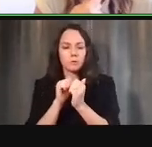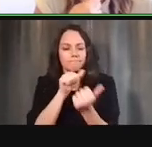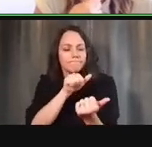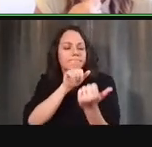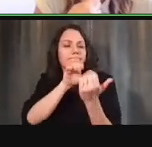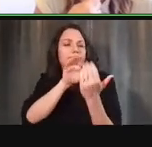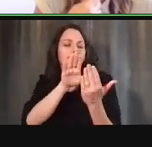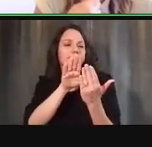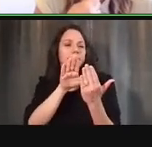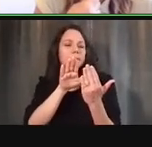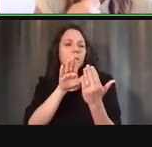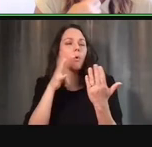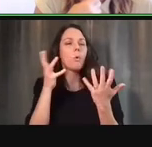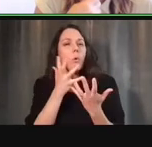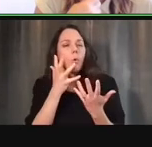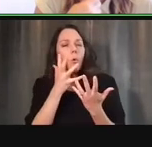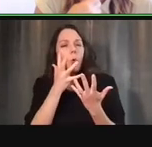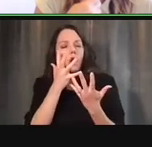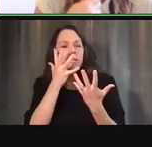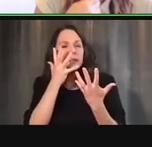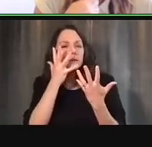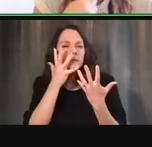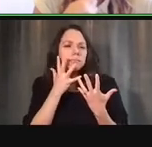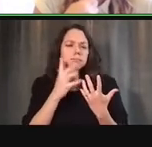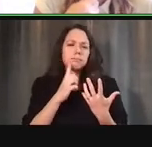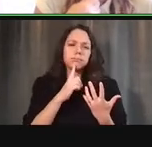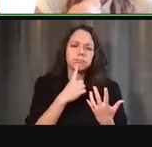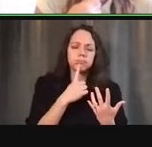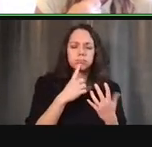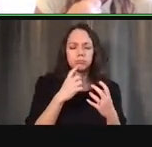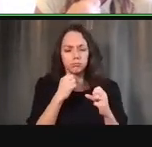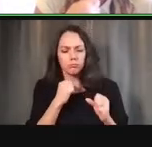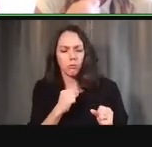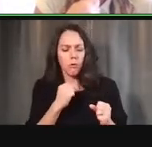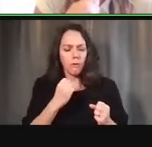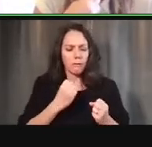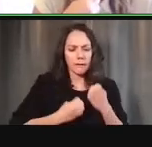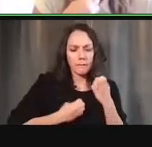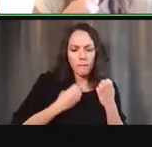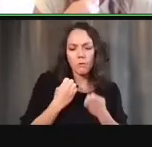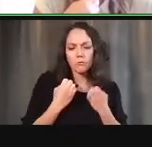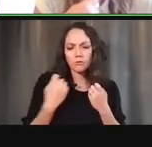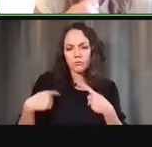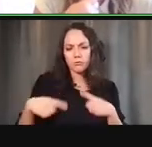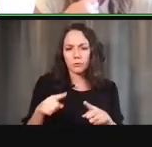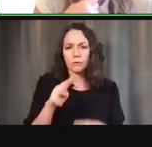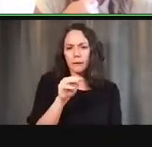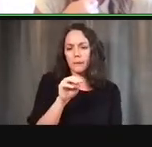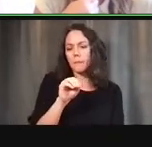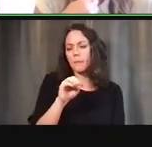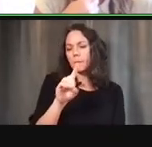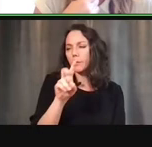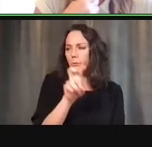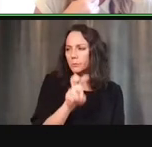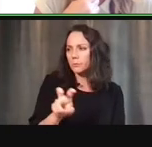emotions when you are taking one of these moon tours. It was important to us to recognize also